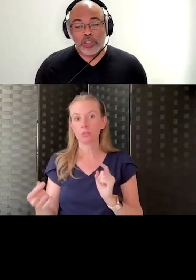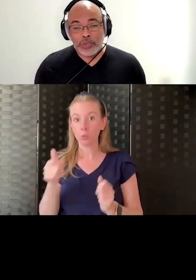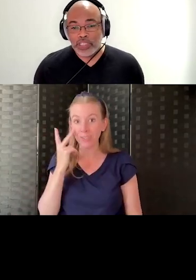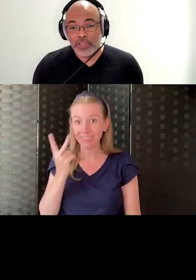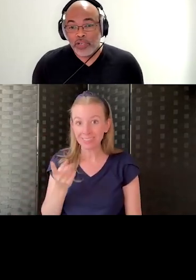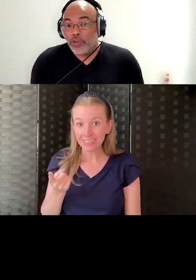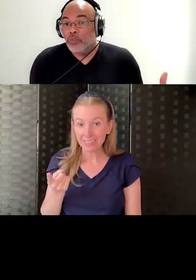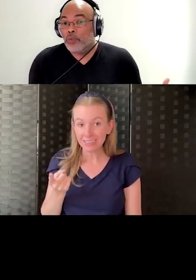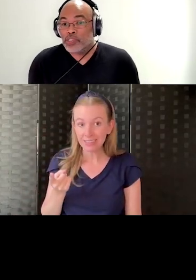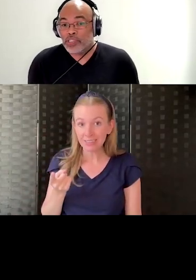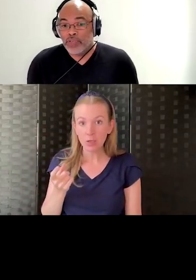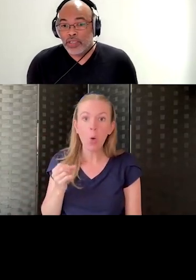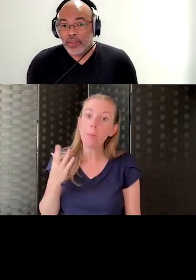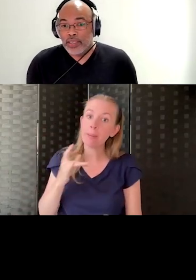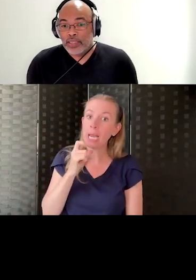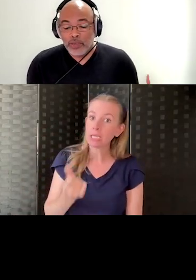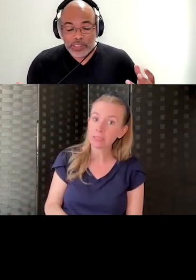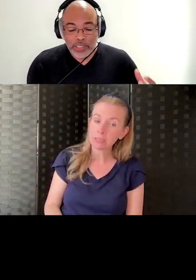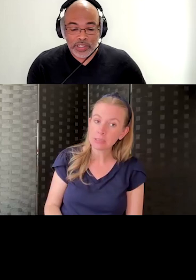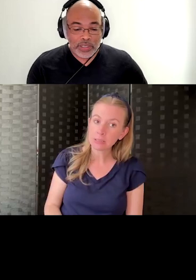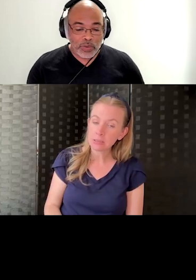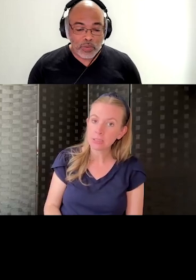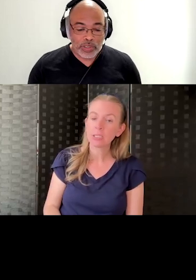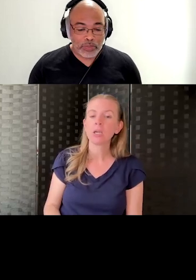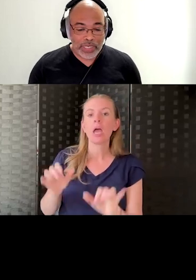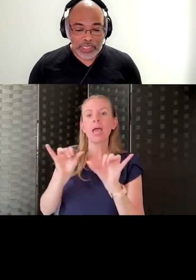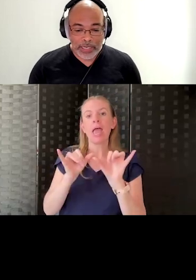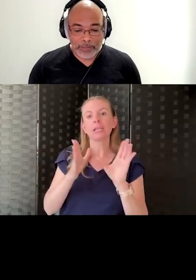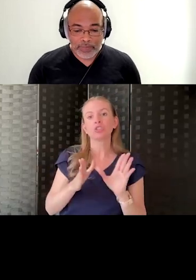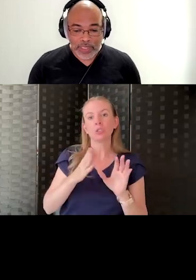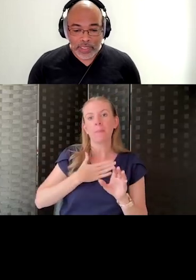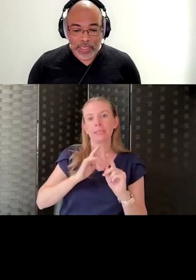You will perceive it or you won't perceive it -- and there was an engineer who worked on my team,